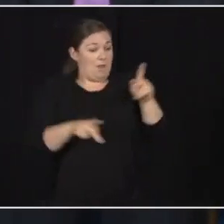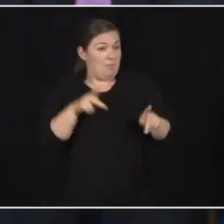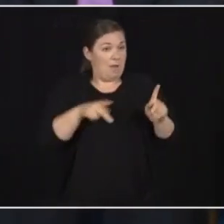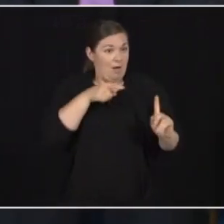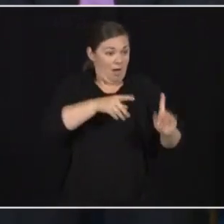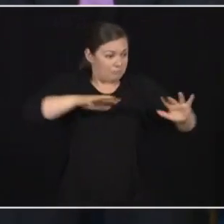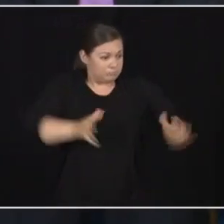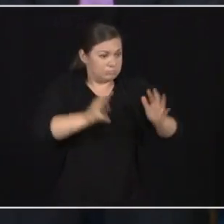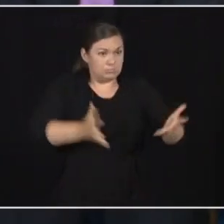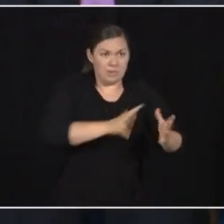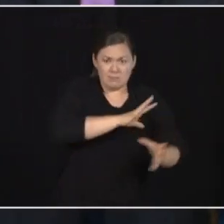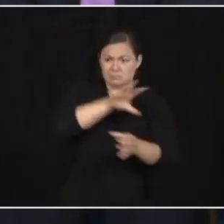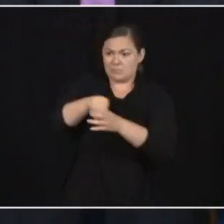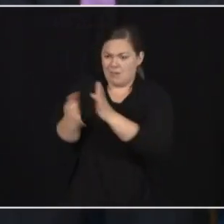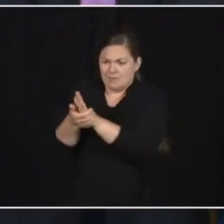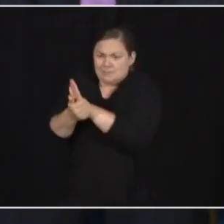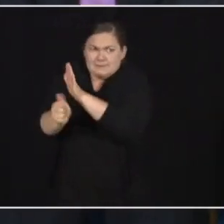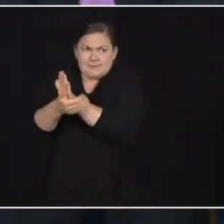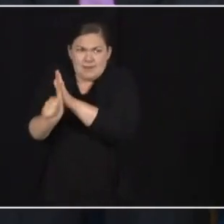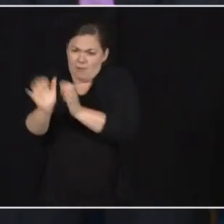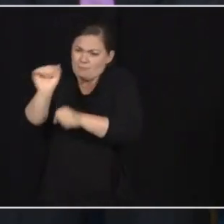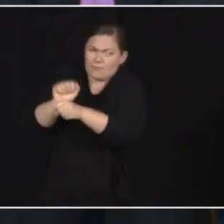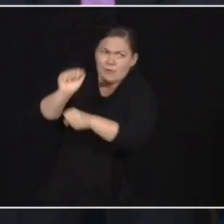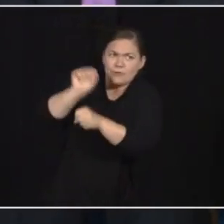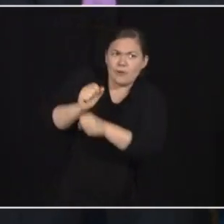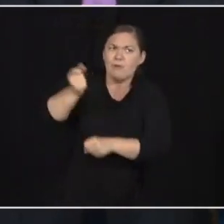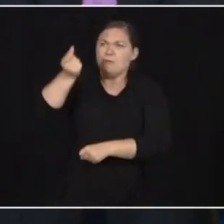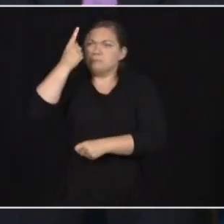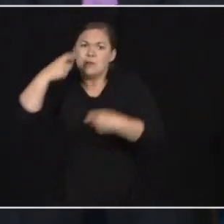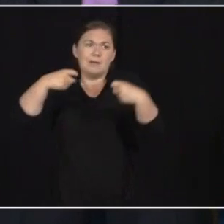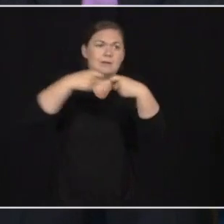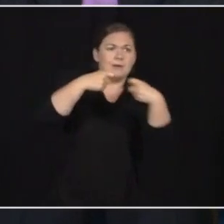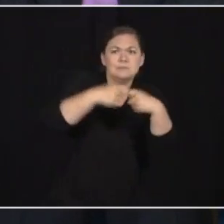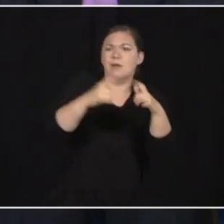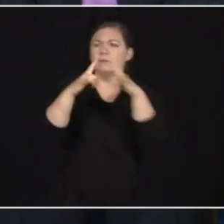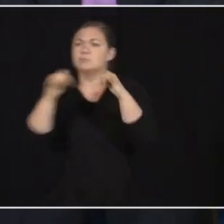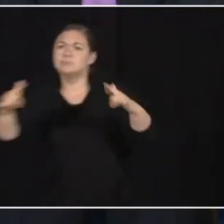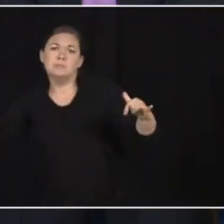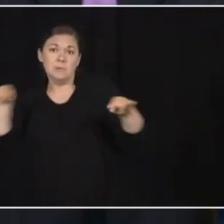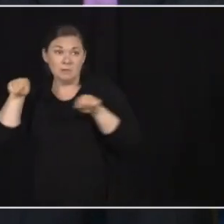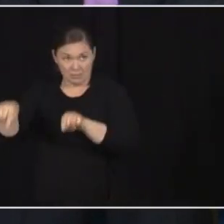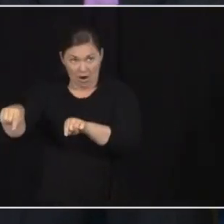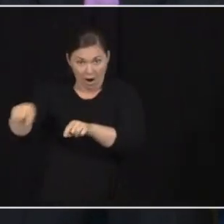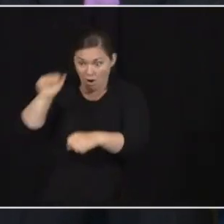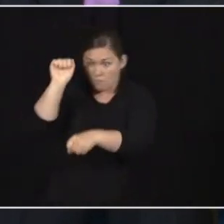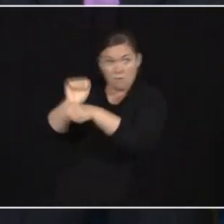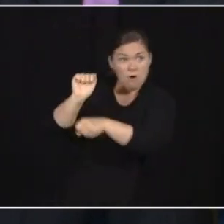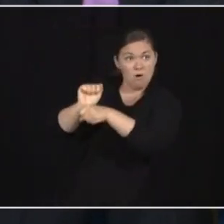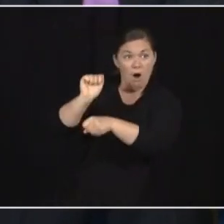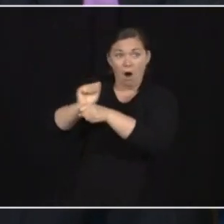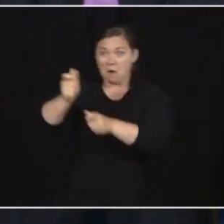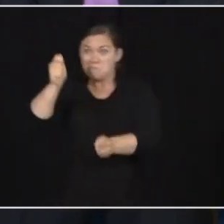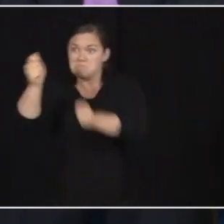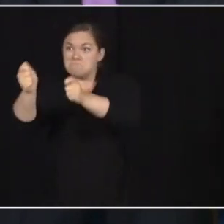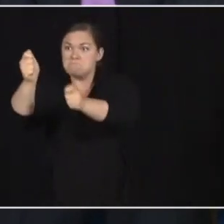is to promote the skilled trades to young people. We know our labor markets are changing. The need for skilled trades is not.